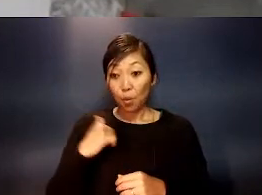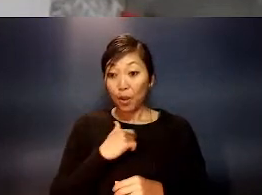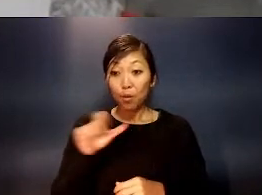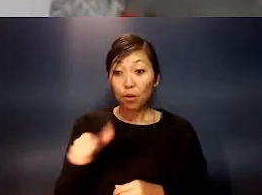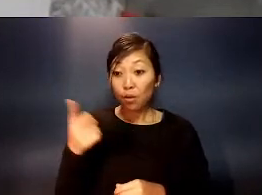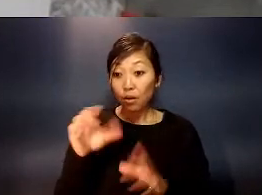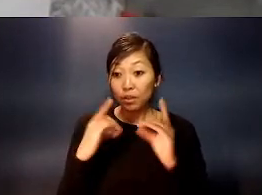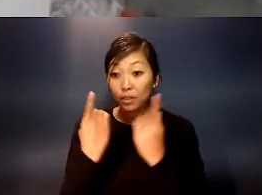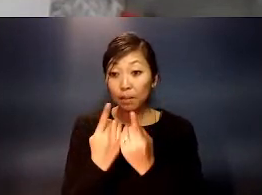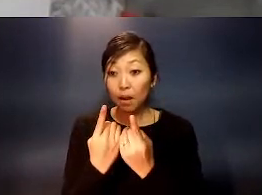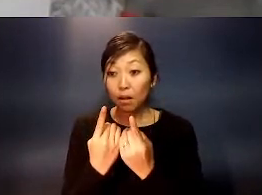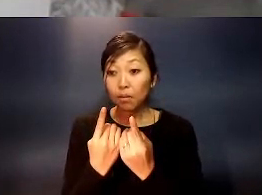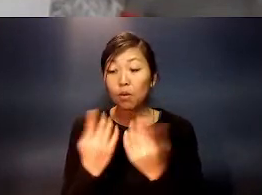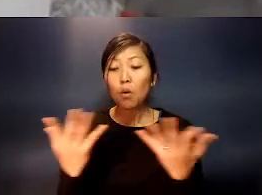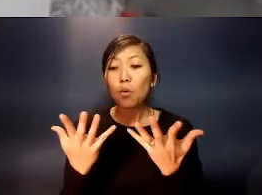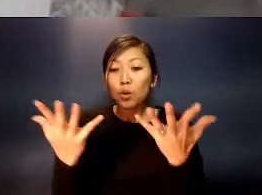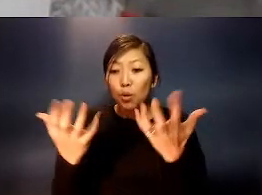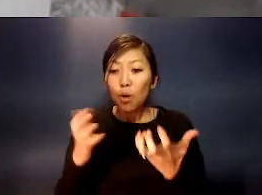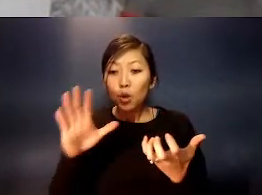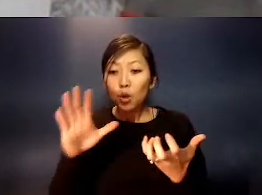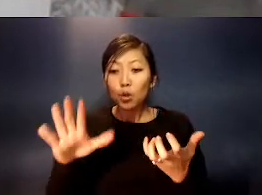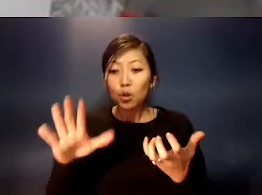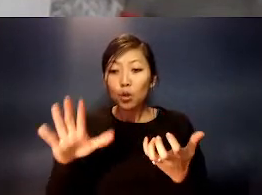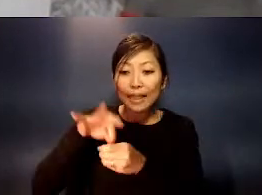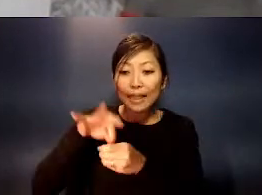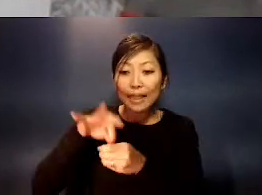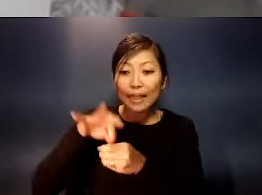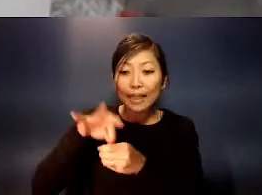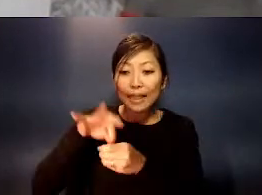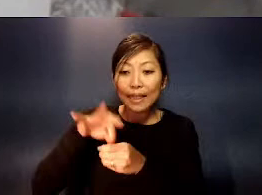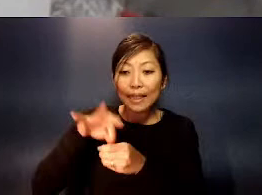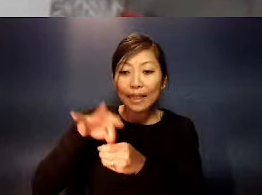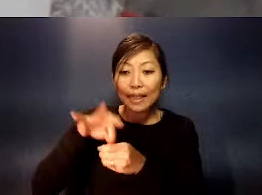ARMS AND WANT THAT DEPARTMENT GUTTED. IT'S UNACCEPTABLE WHAT'S GOING ON.